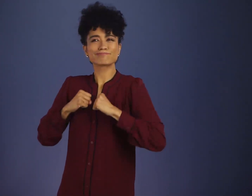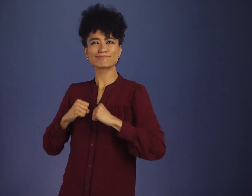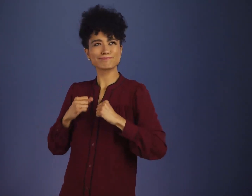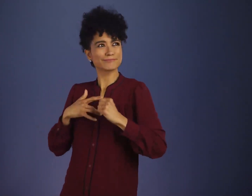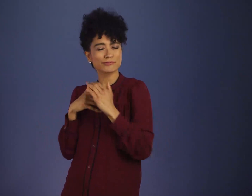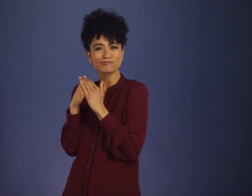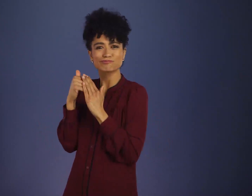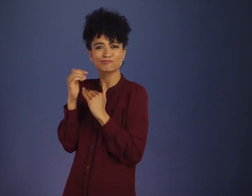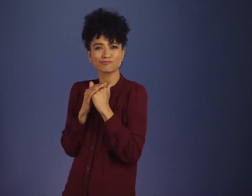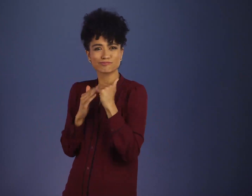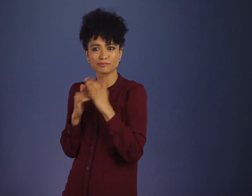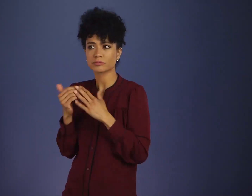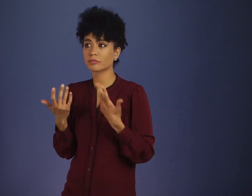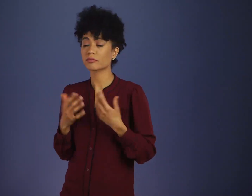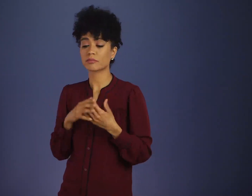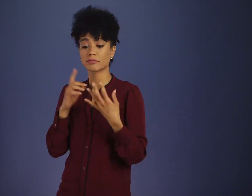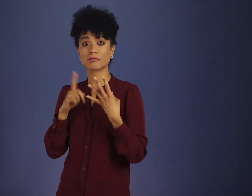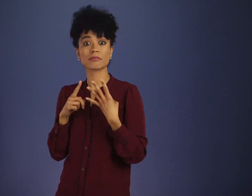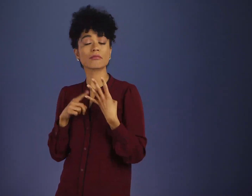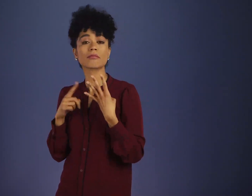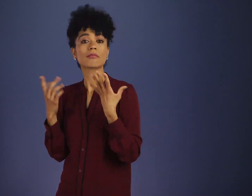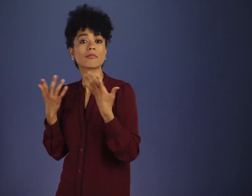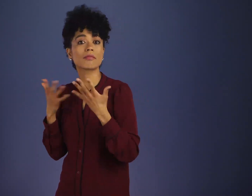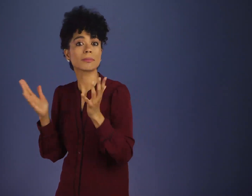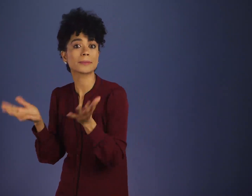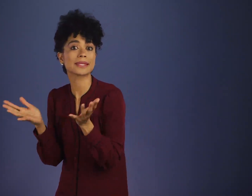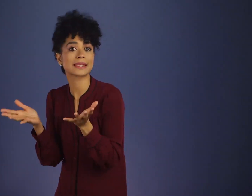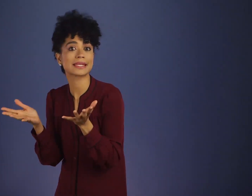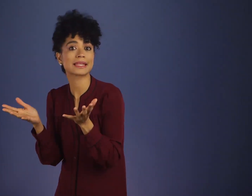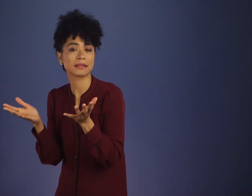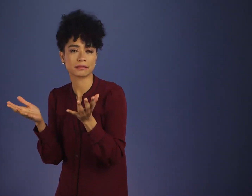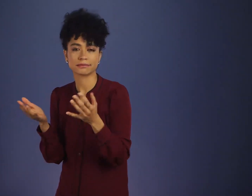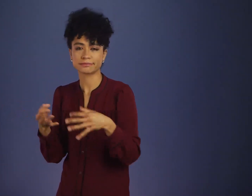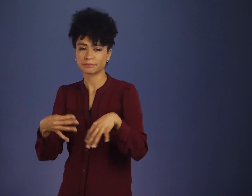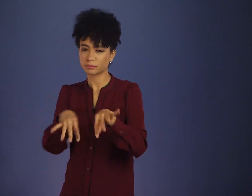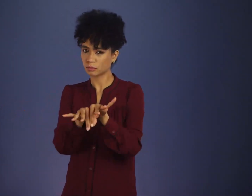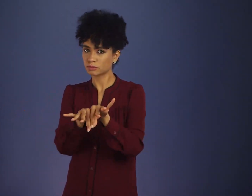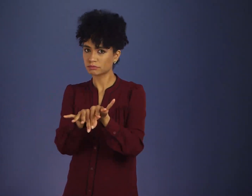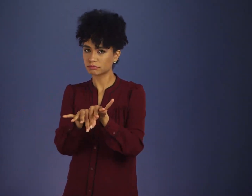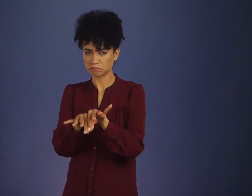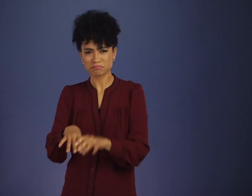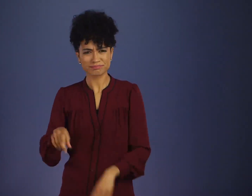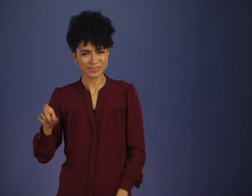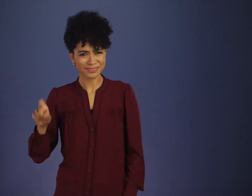and for companionship — are perfectly necessary and right, and surely God-given.